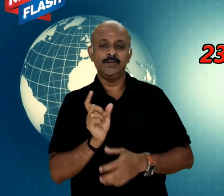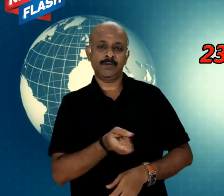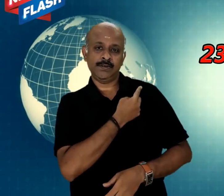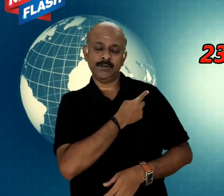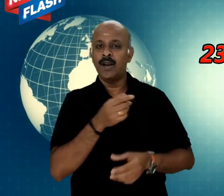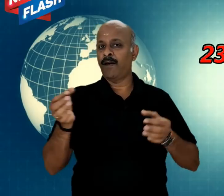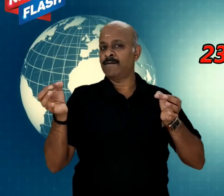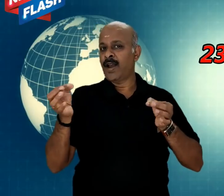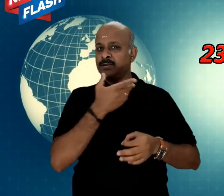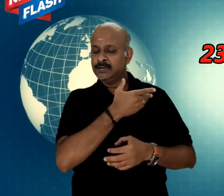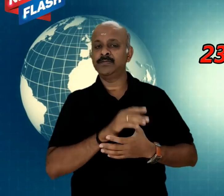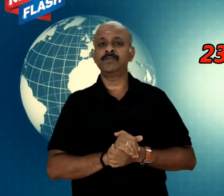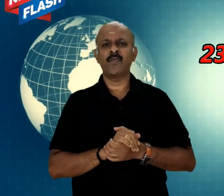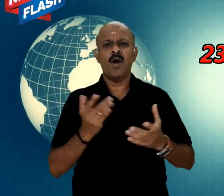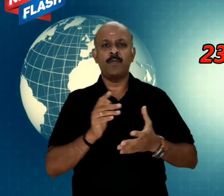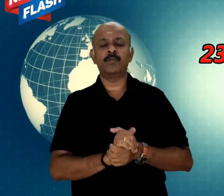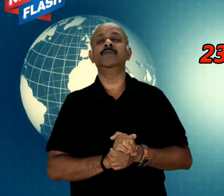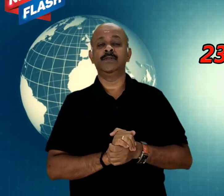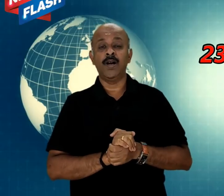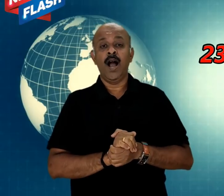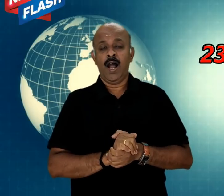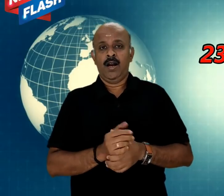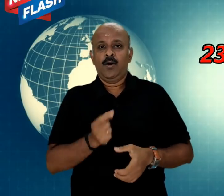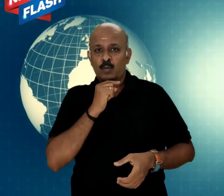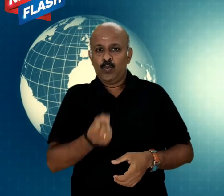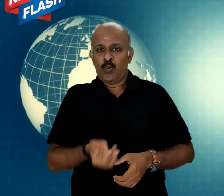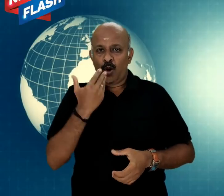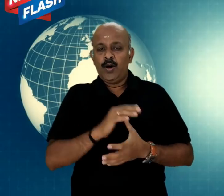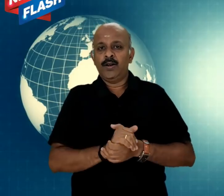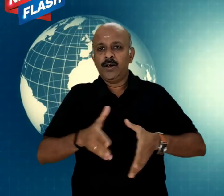on thursday 23rd of july in the morning